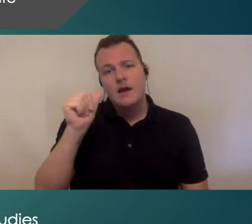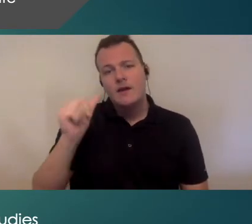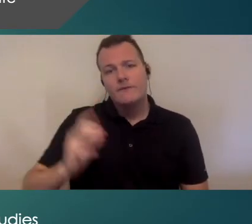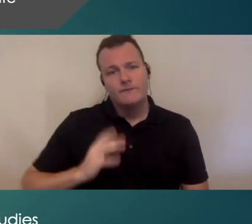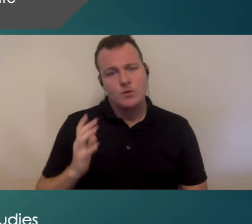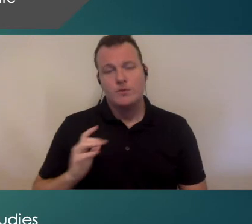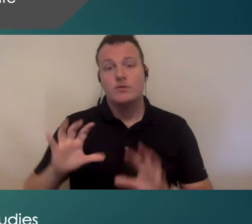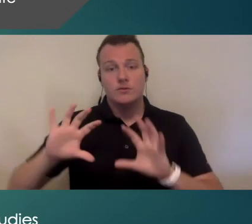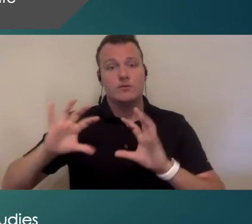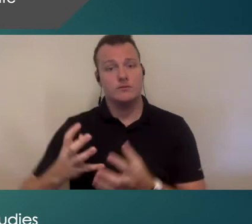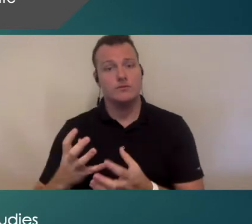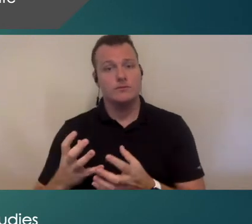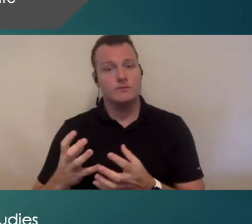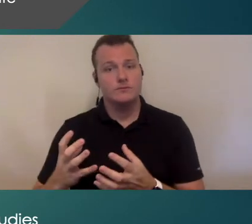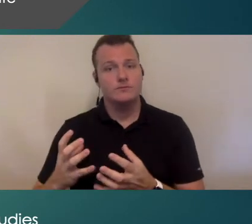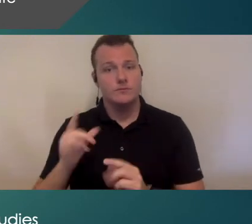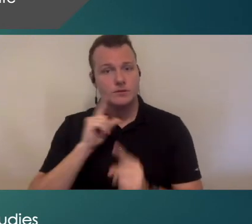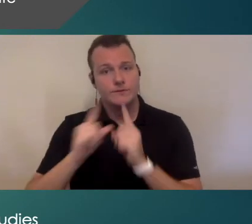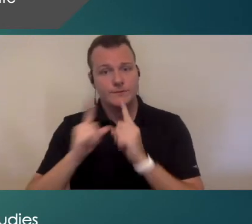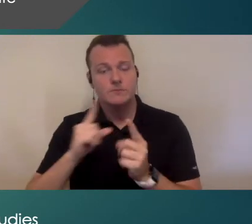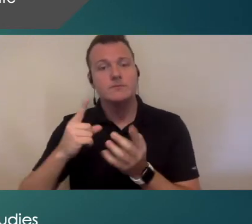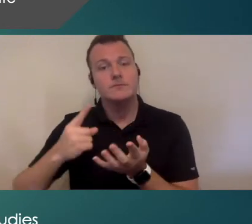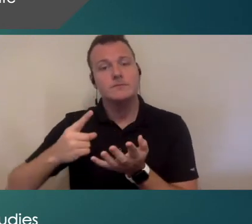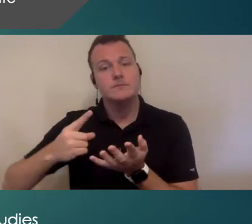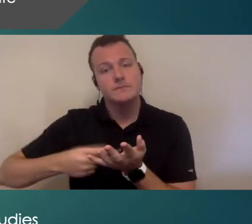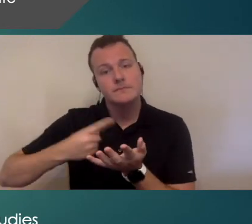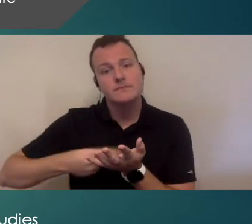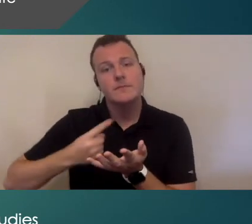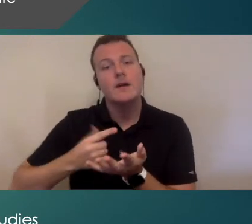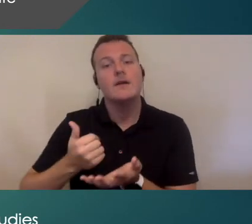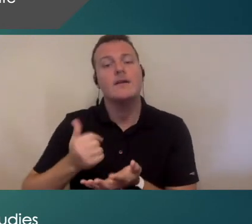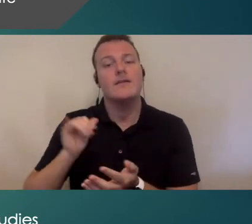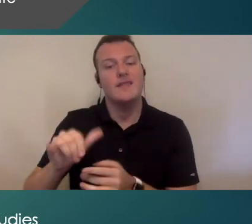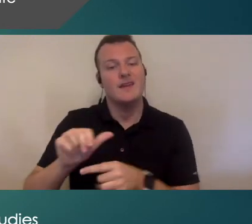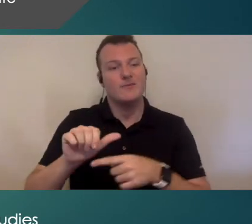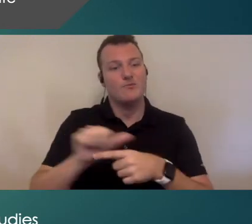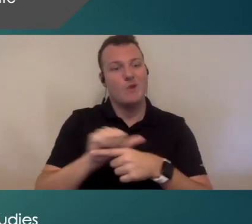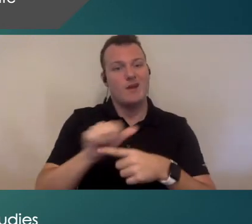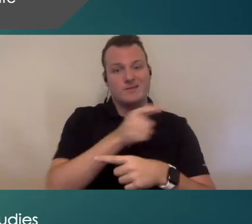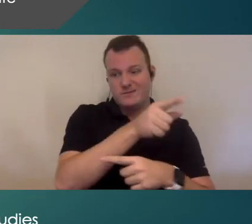interviews, can sometimes allow that interviewing practice to see how well